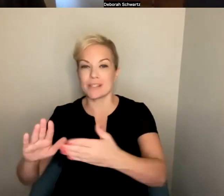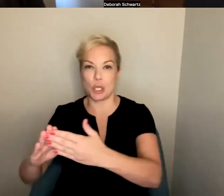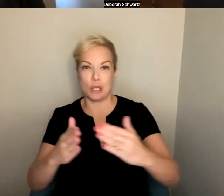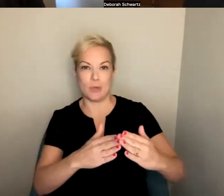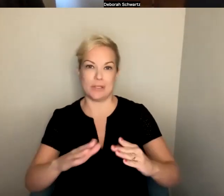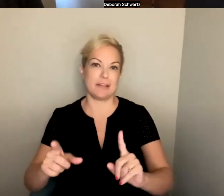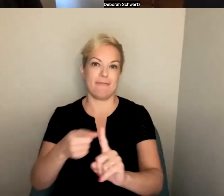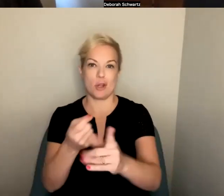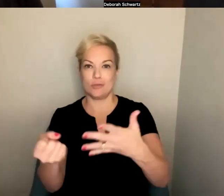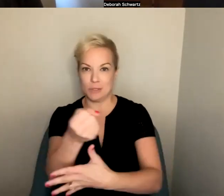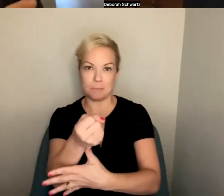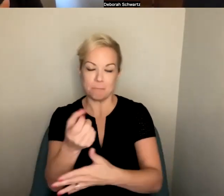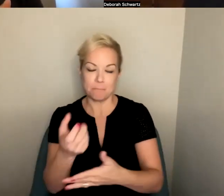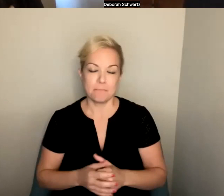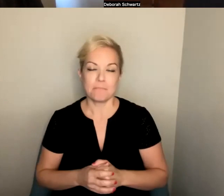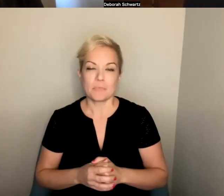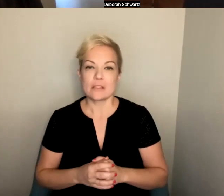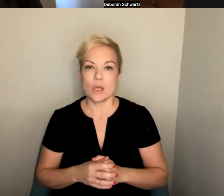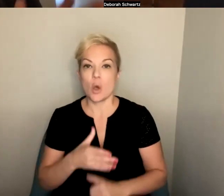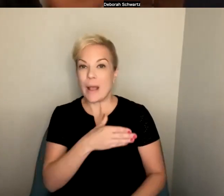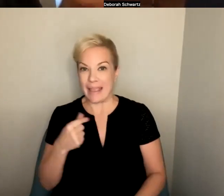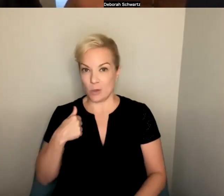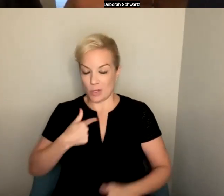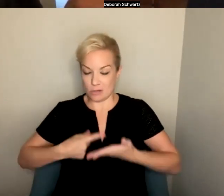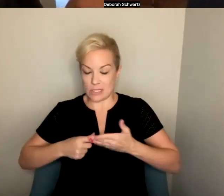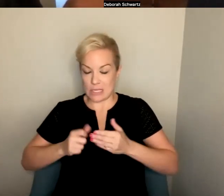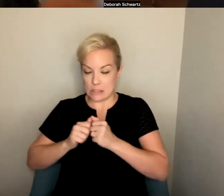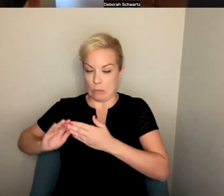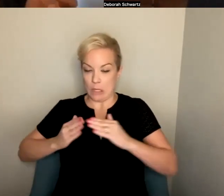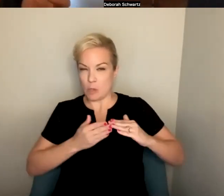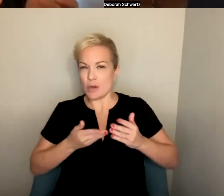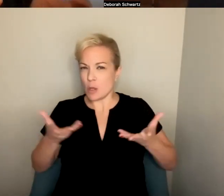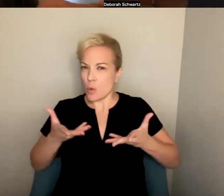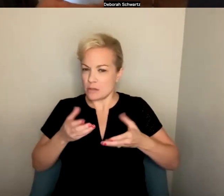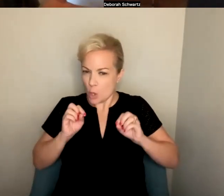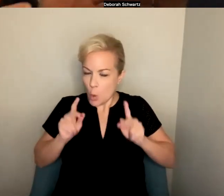to determine what is appropriate to share with the wider world audience and what may